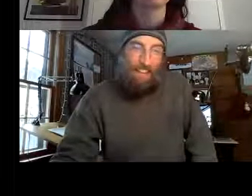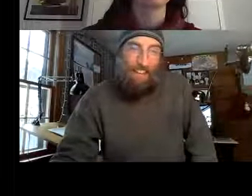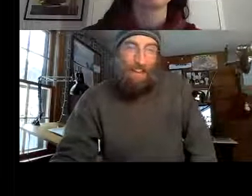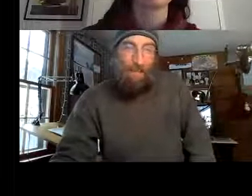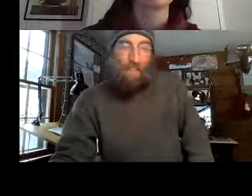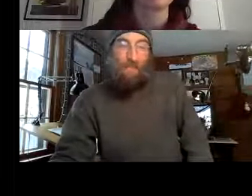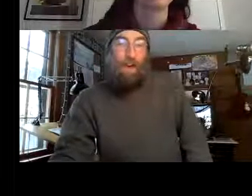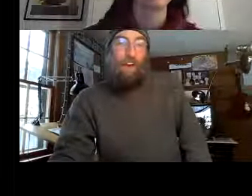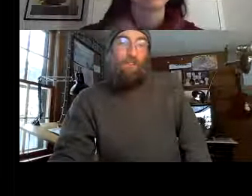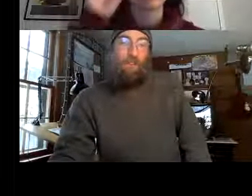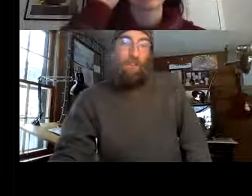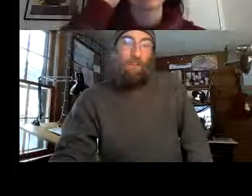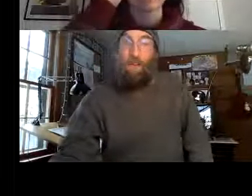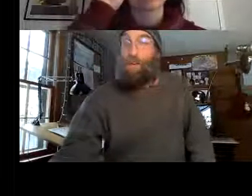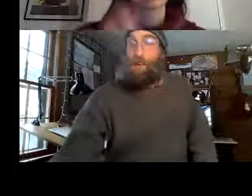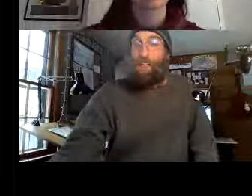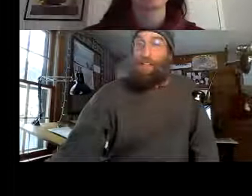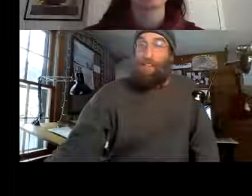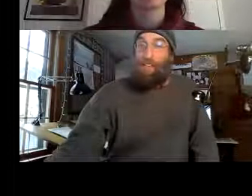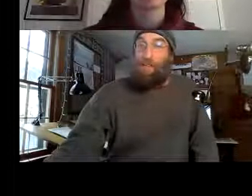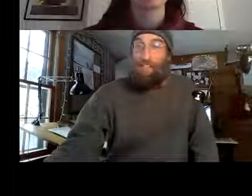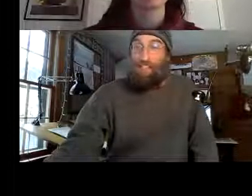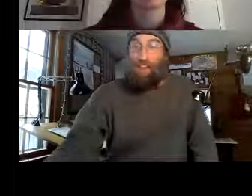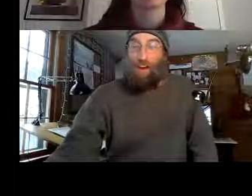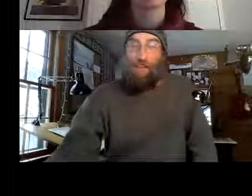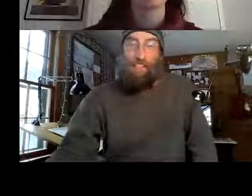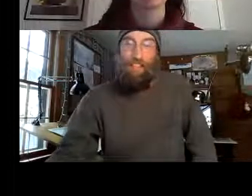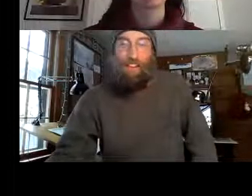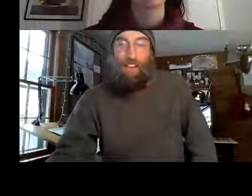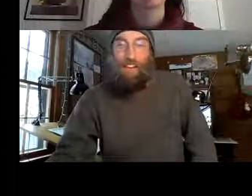Um, I do know how Freeman Colby put up his tents, because he describes it. In